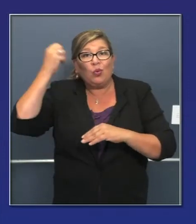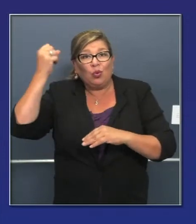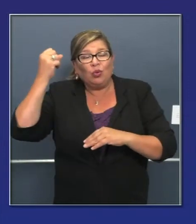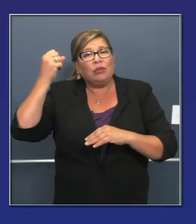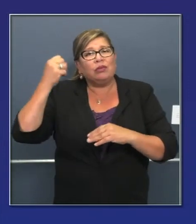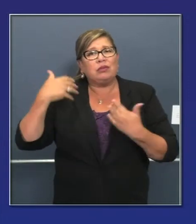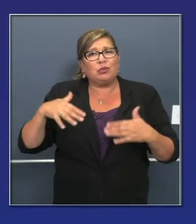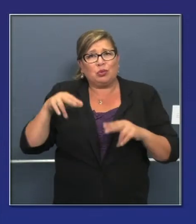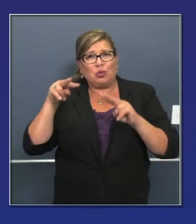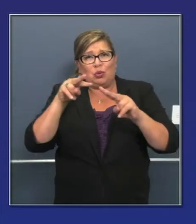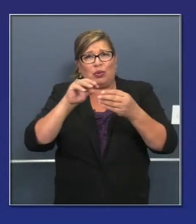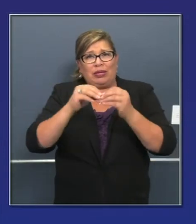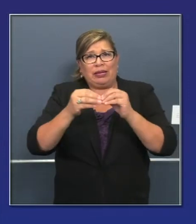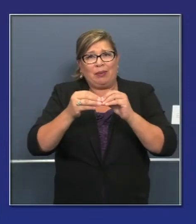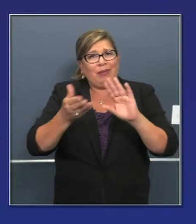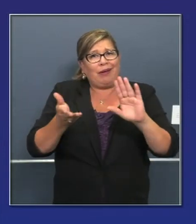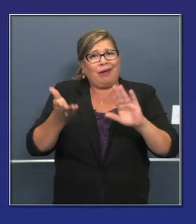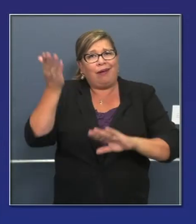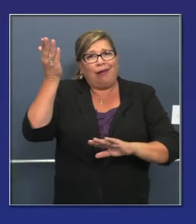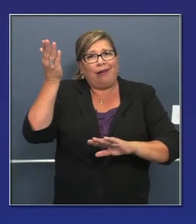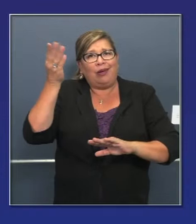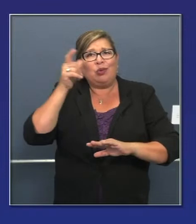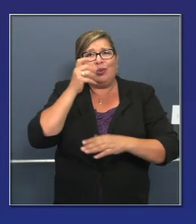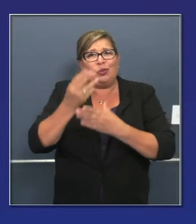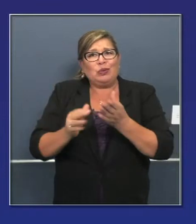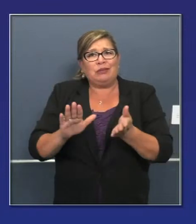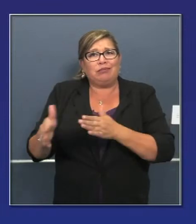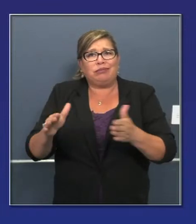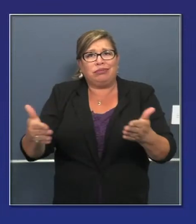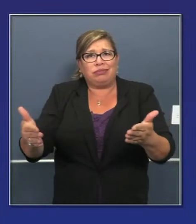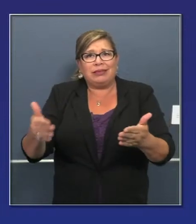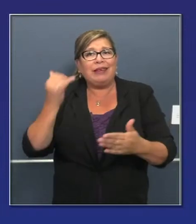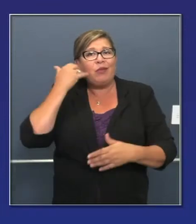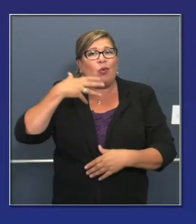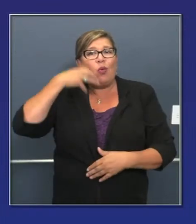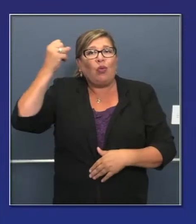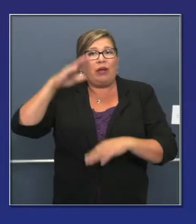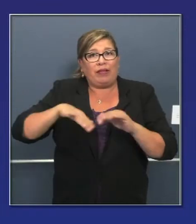for you particularly if you're older than 65 but if you have those underlying health conditions